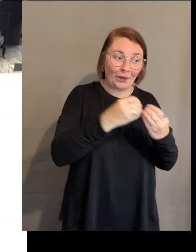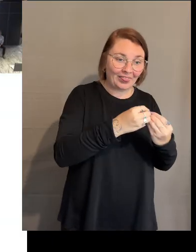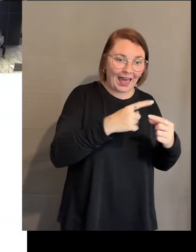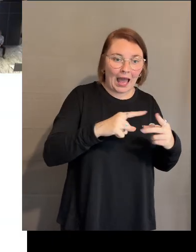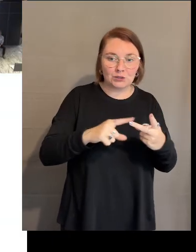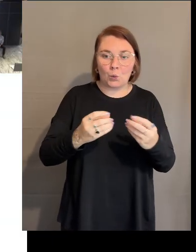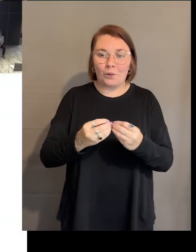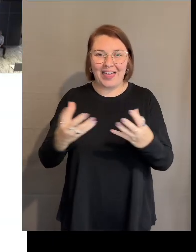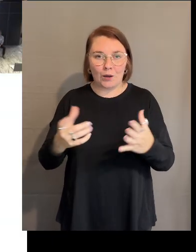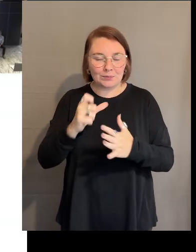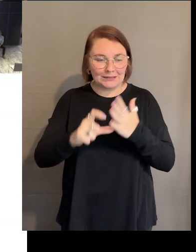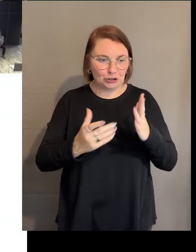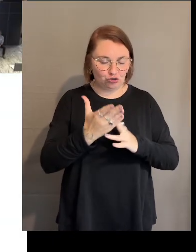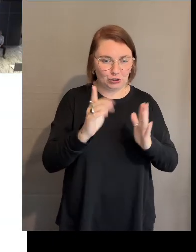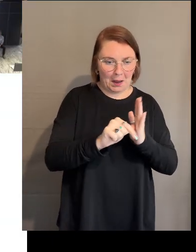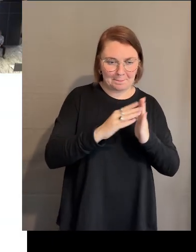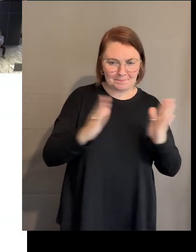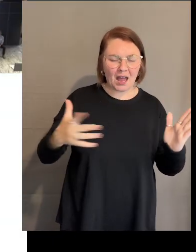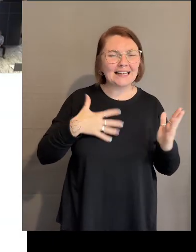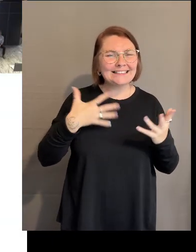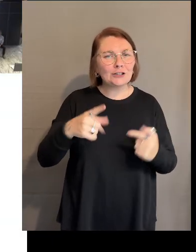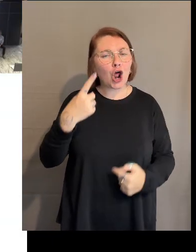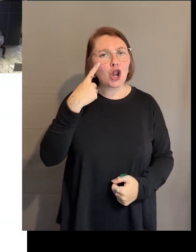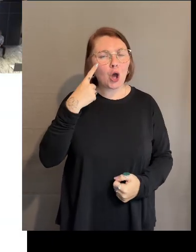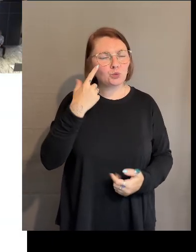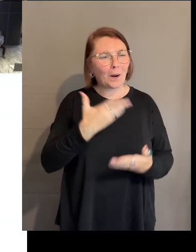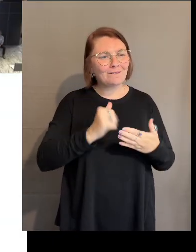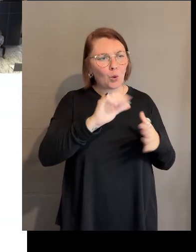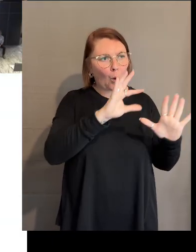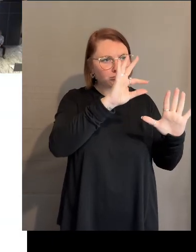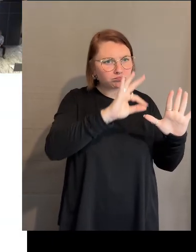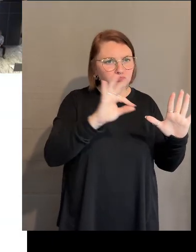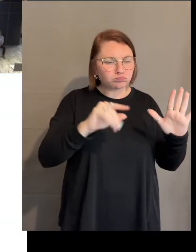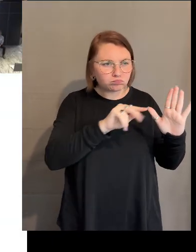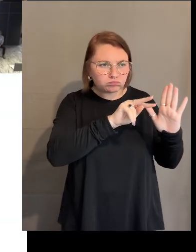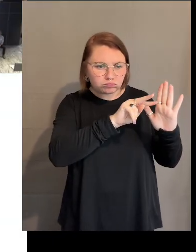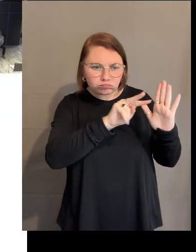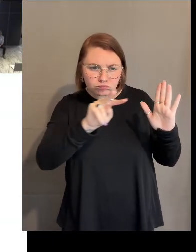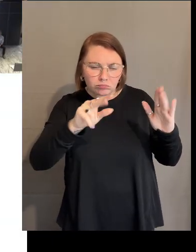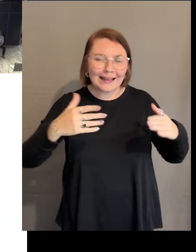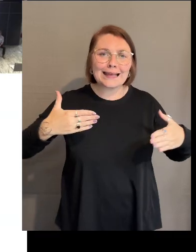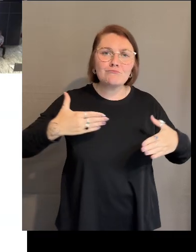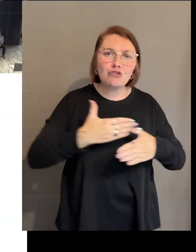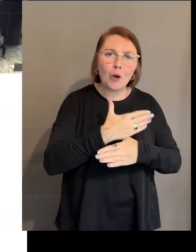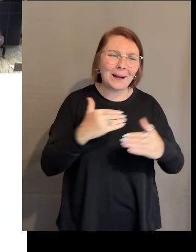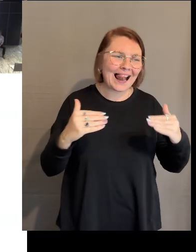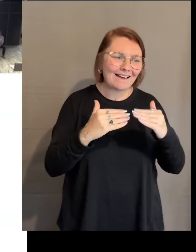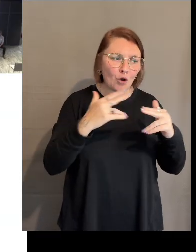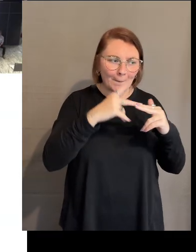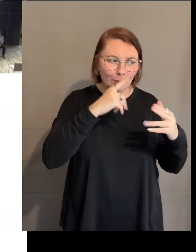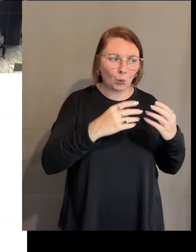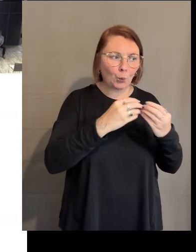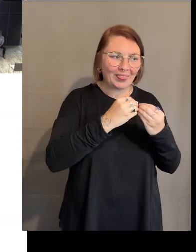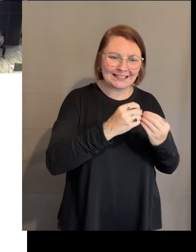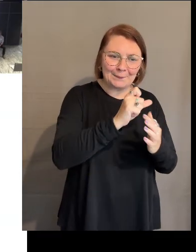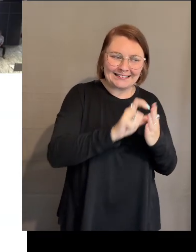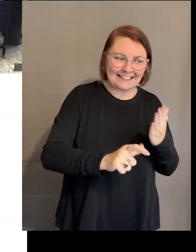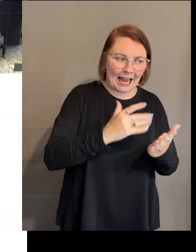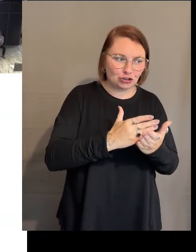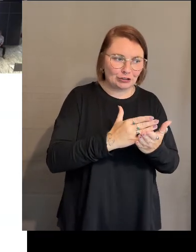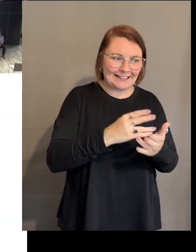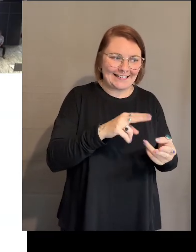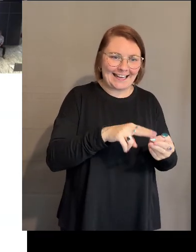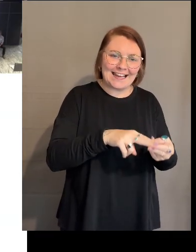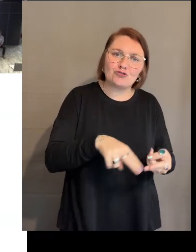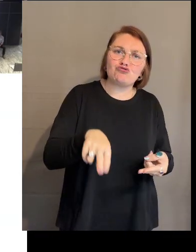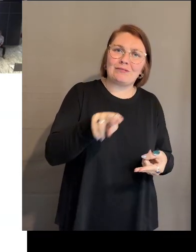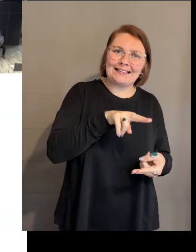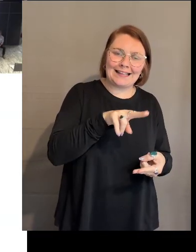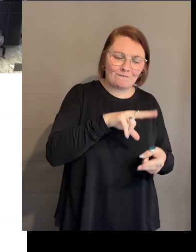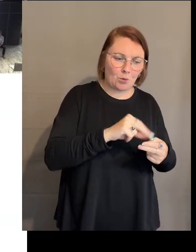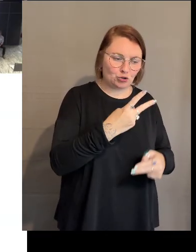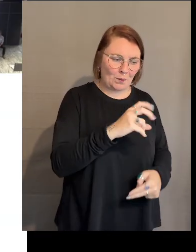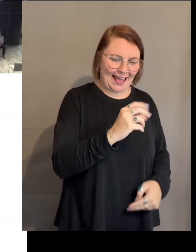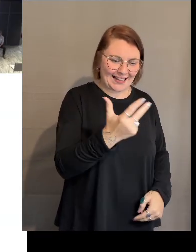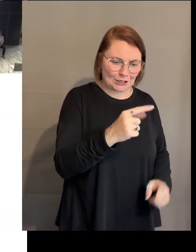I noticed in one of your graphs that the employment levels for people with disability actually increased from 2018 to 2023.